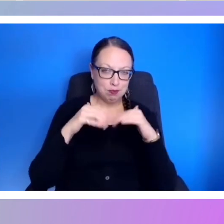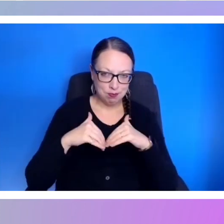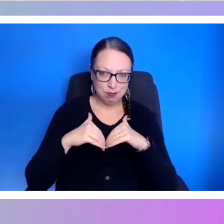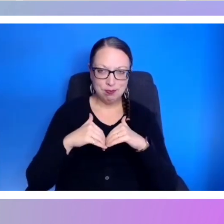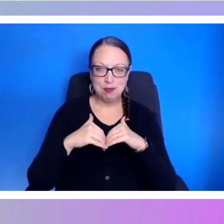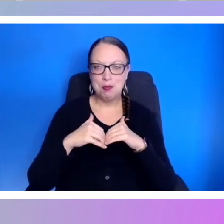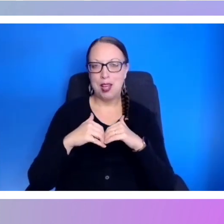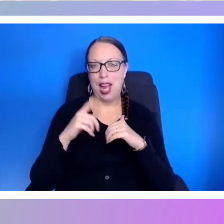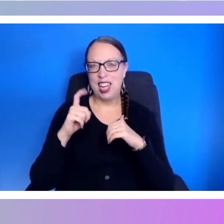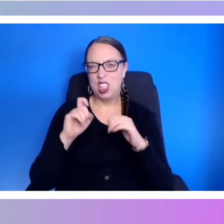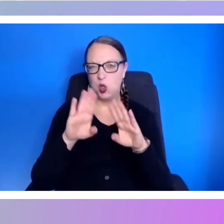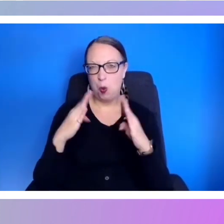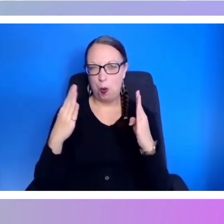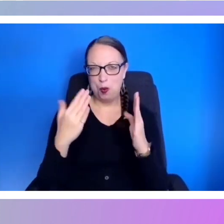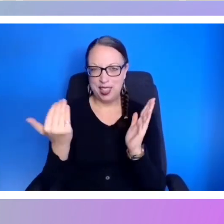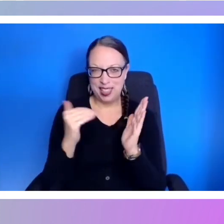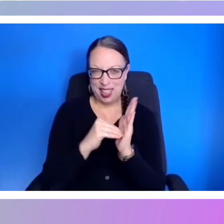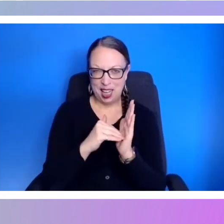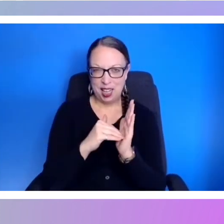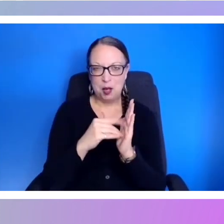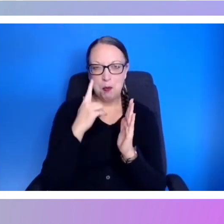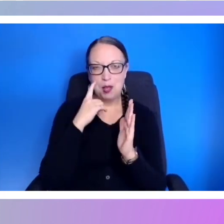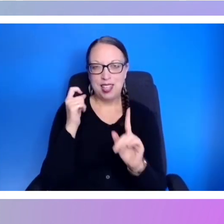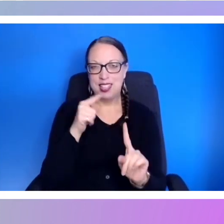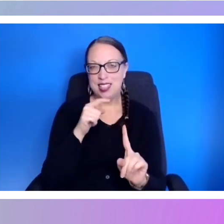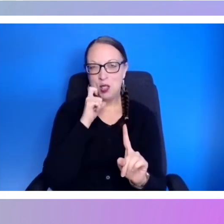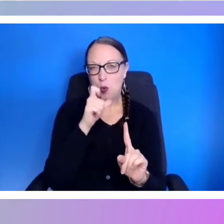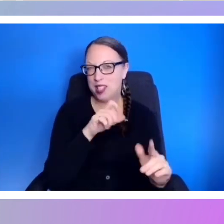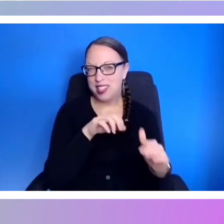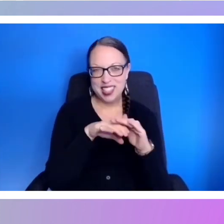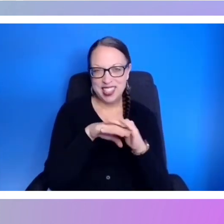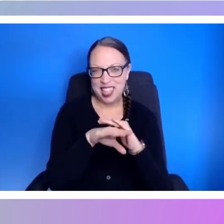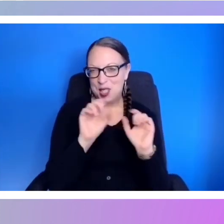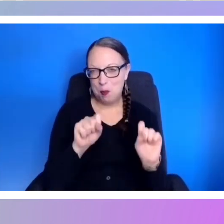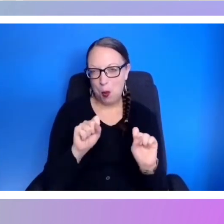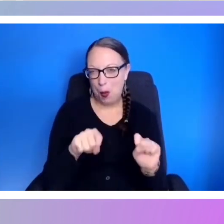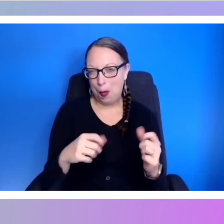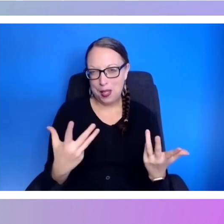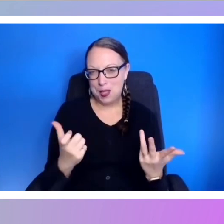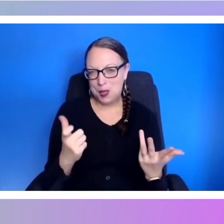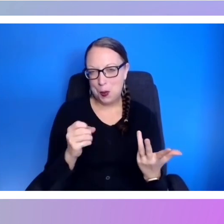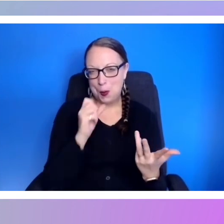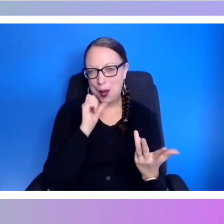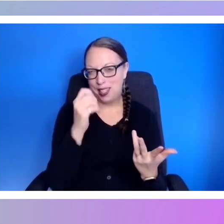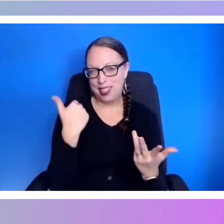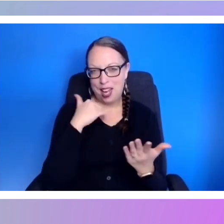because it was it wasn't that accessible, so I said I can't have this website up. So it's in the works